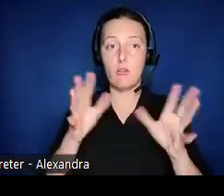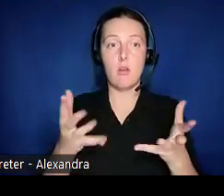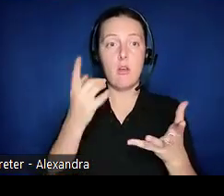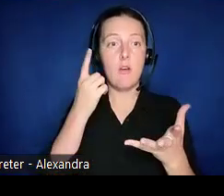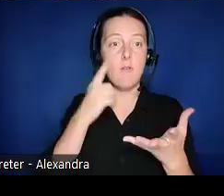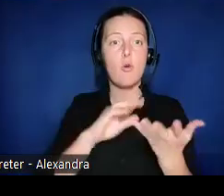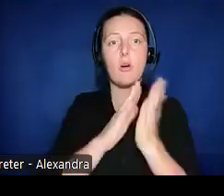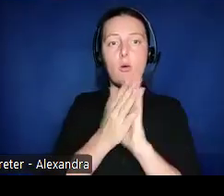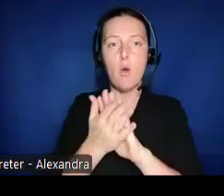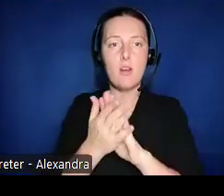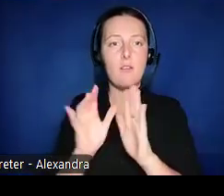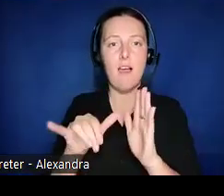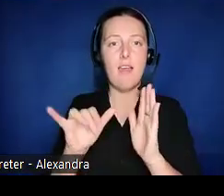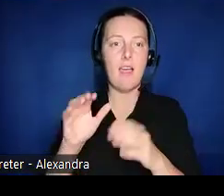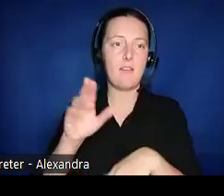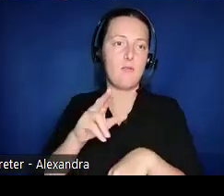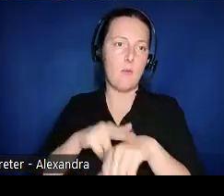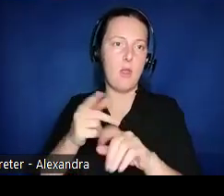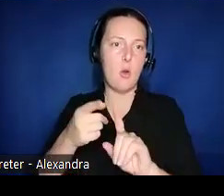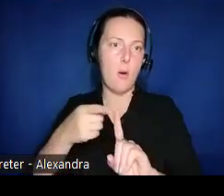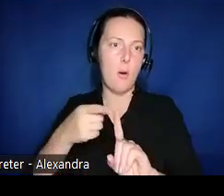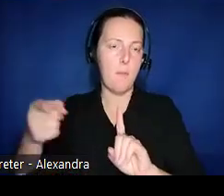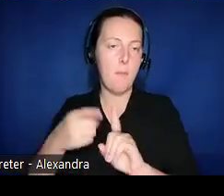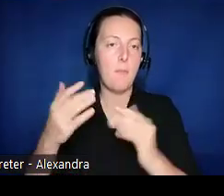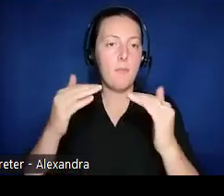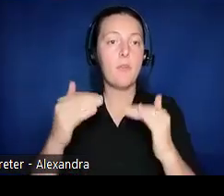variables which we can use to measure the co-occurrence of different deviations from